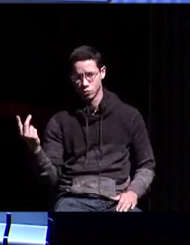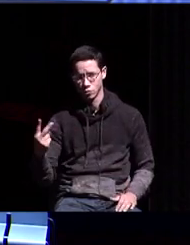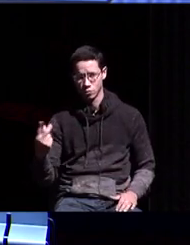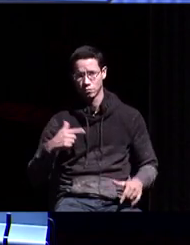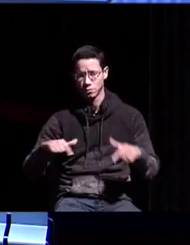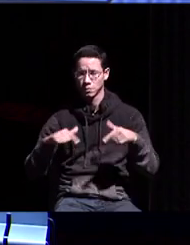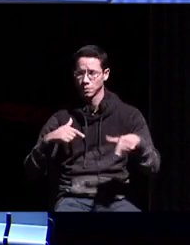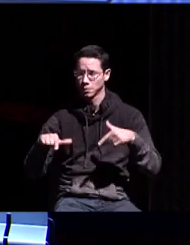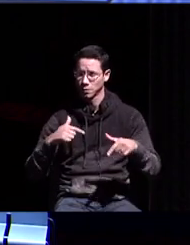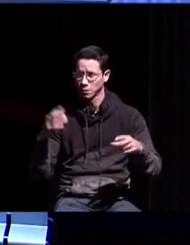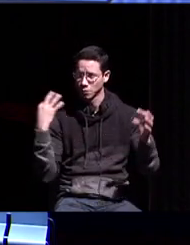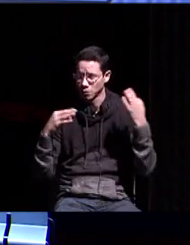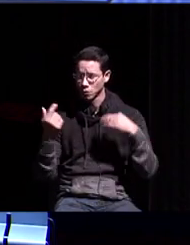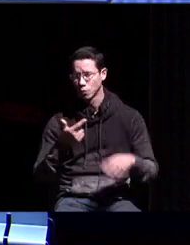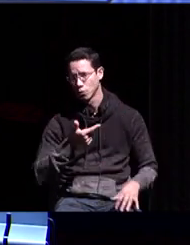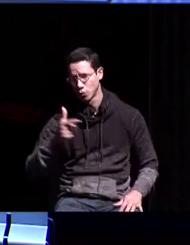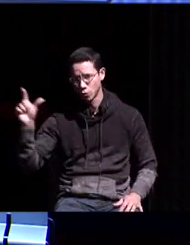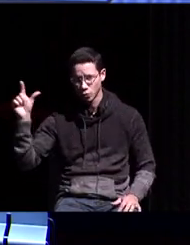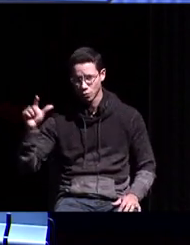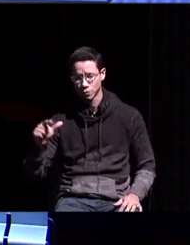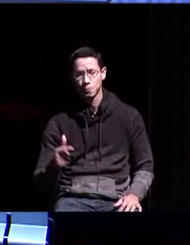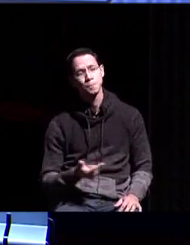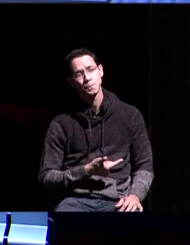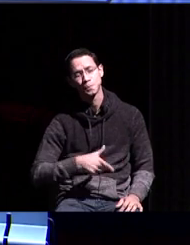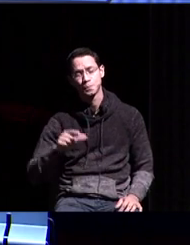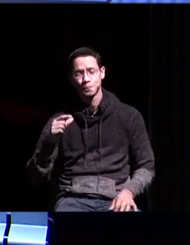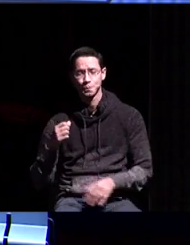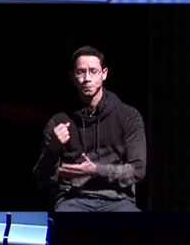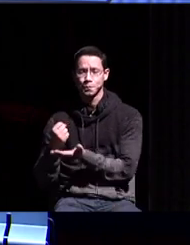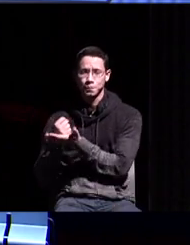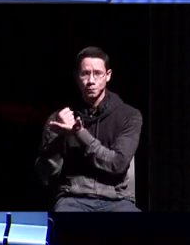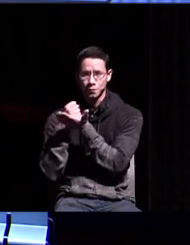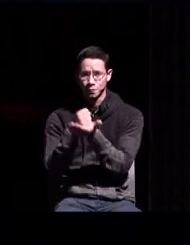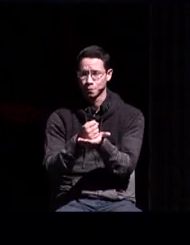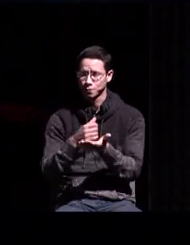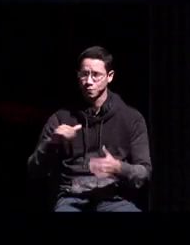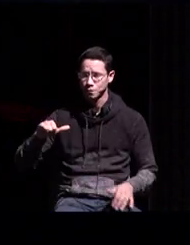The air transportation sector is the only in which employees